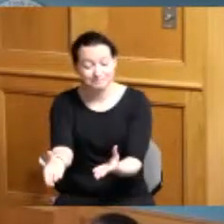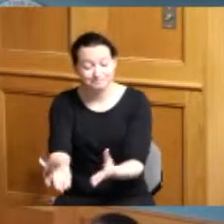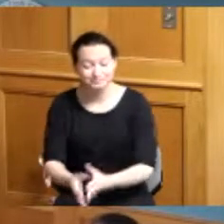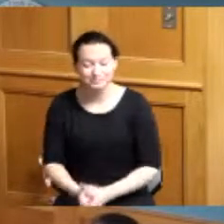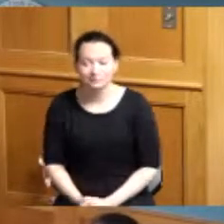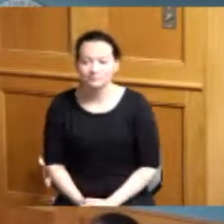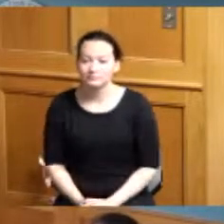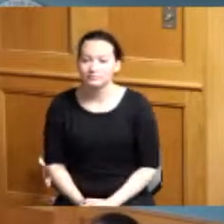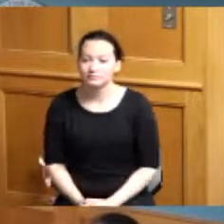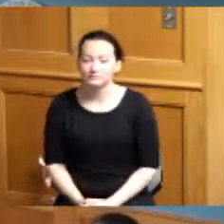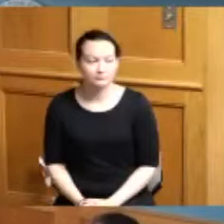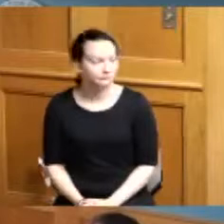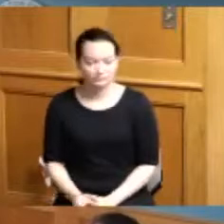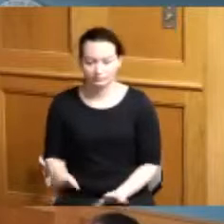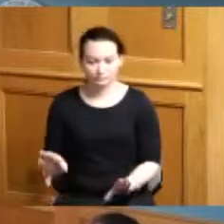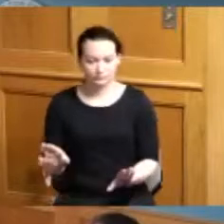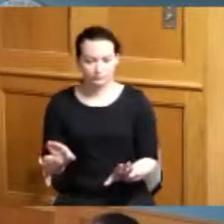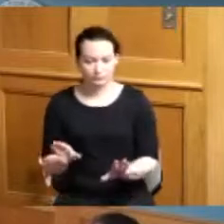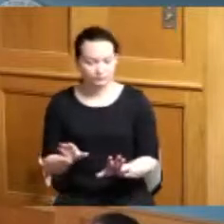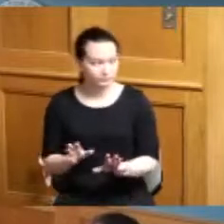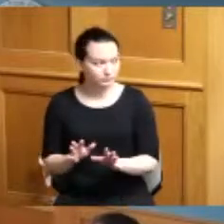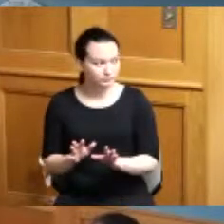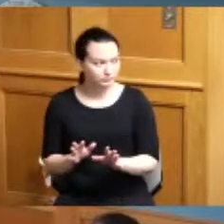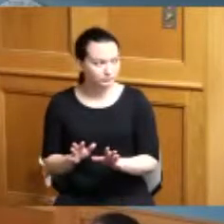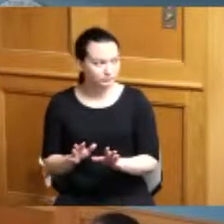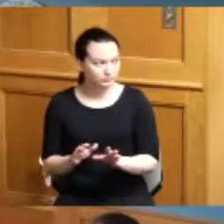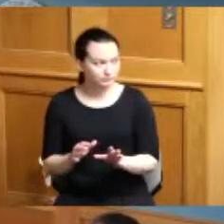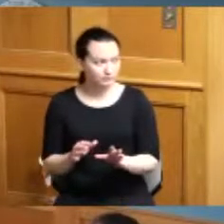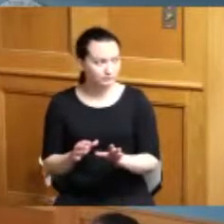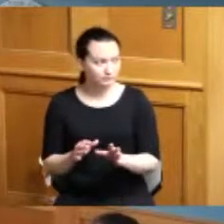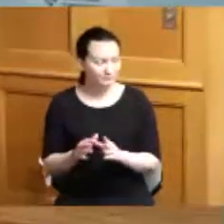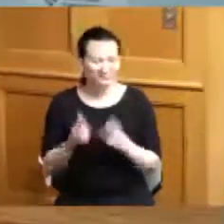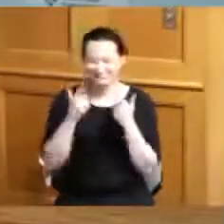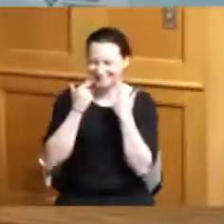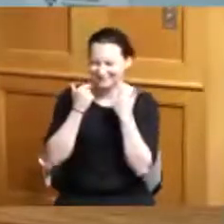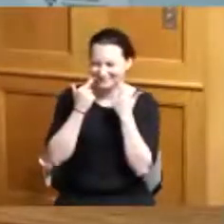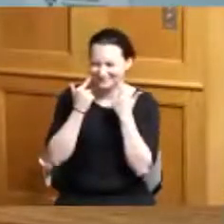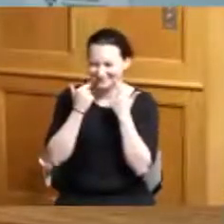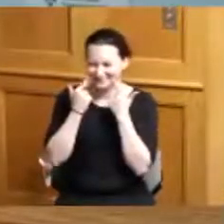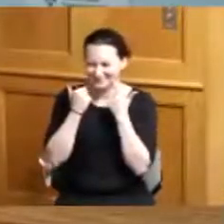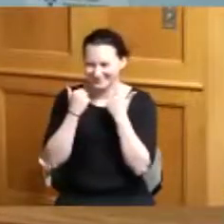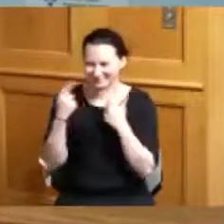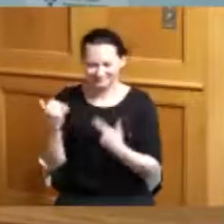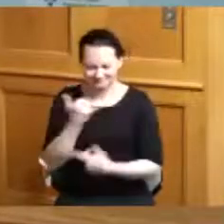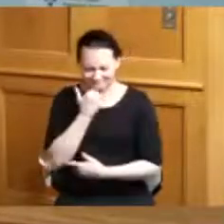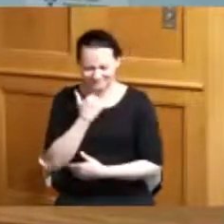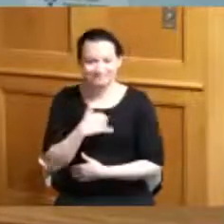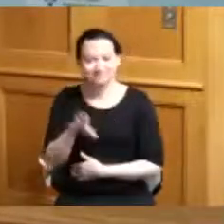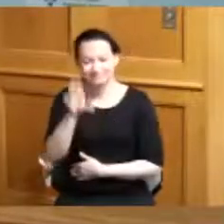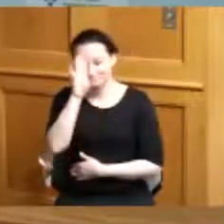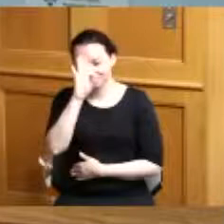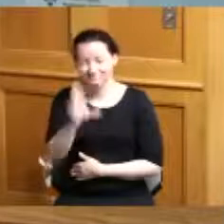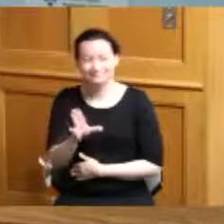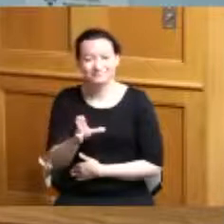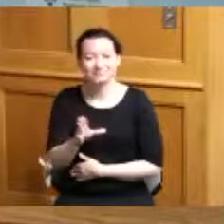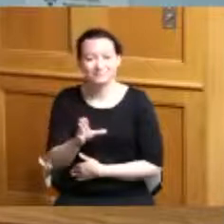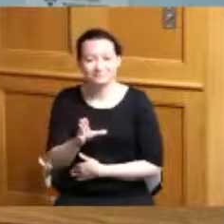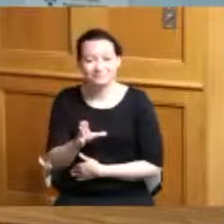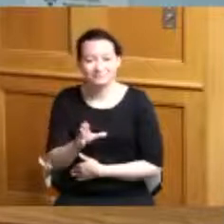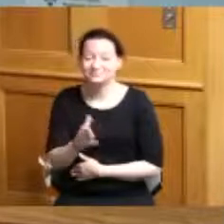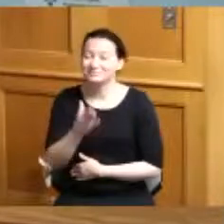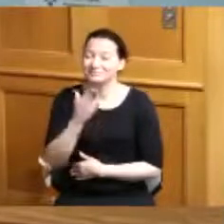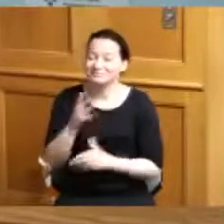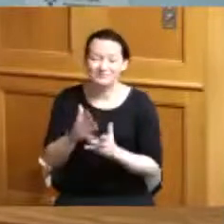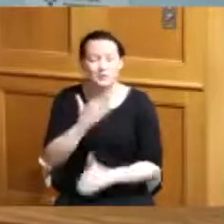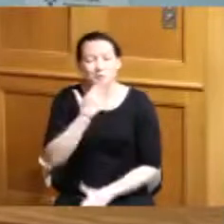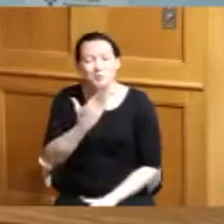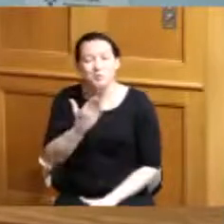something the only one let me have probably hey I ain't got nothing but good good good news you know